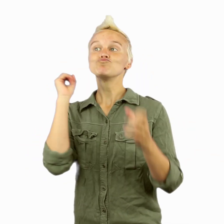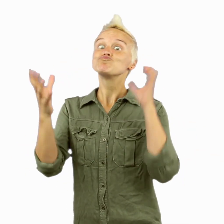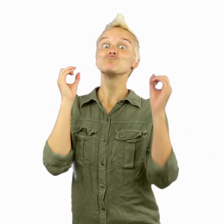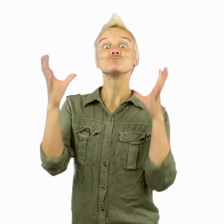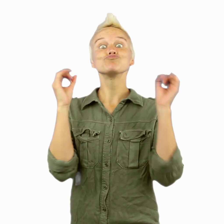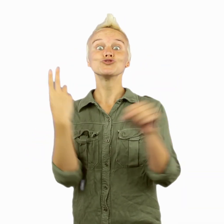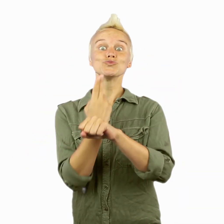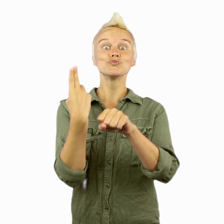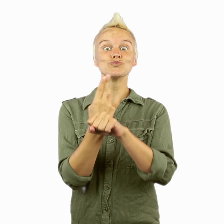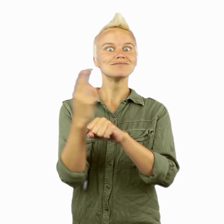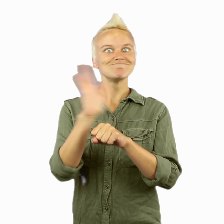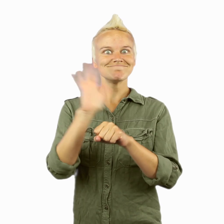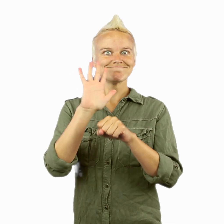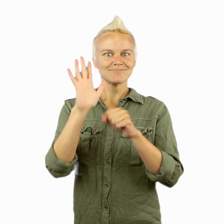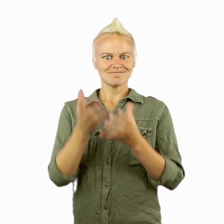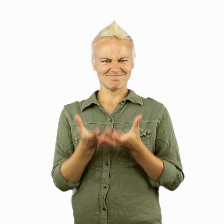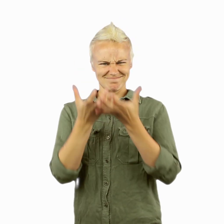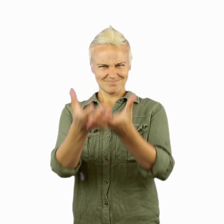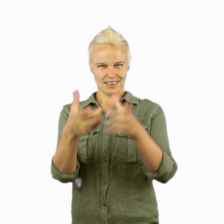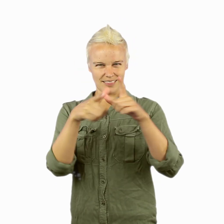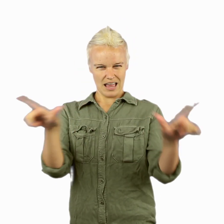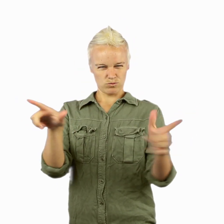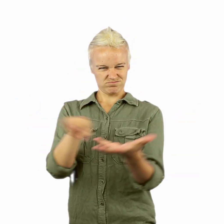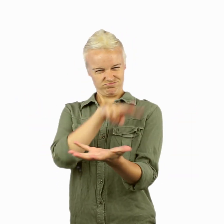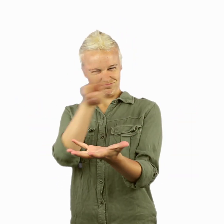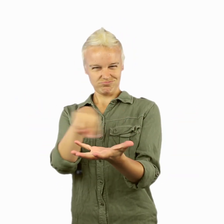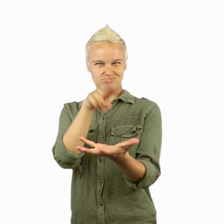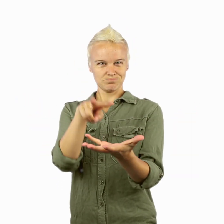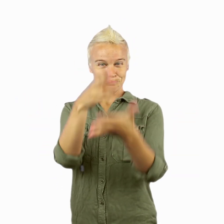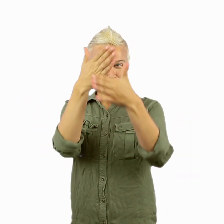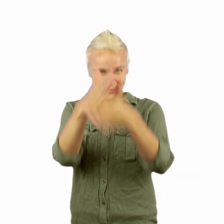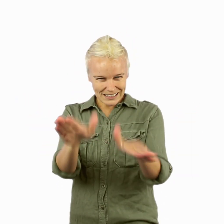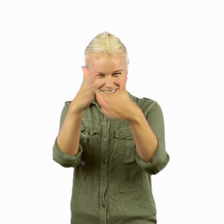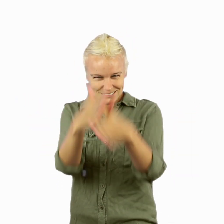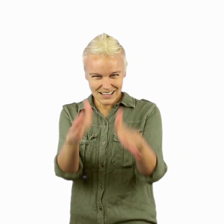Metalinguistics is about examining, breaking down, and reshaping language